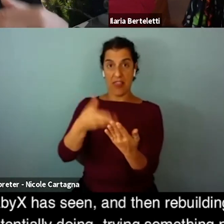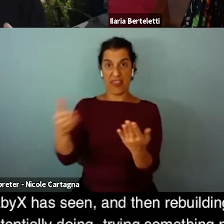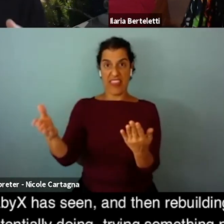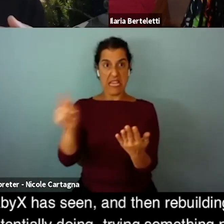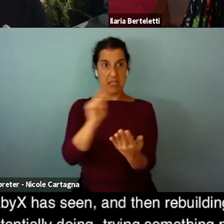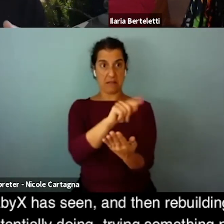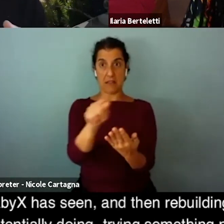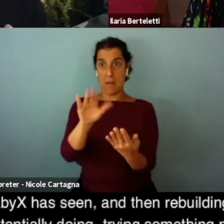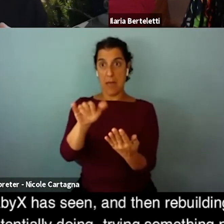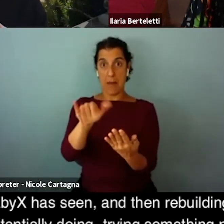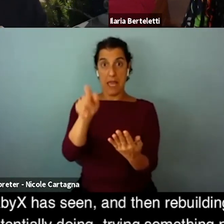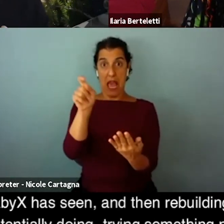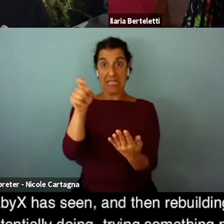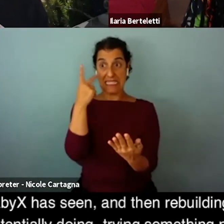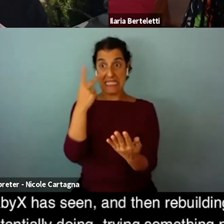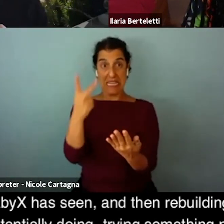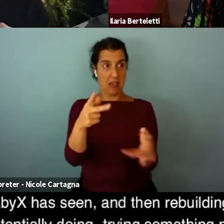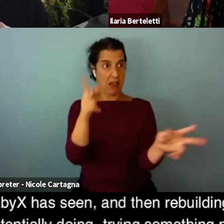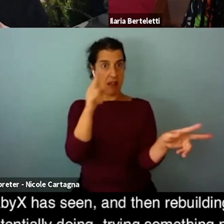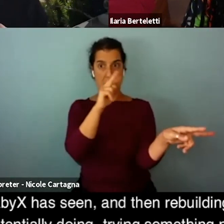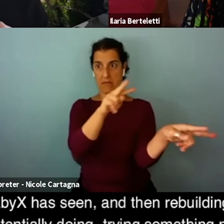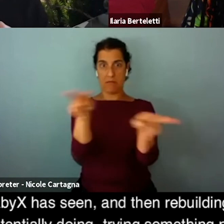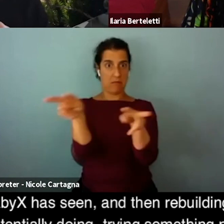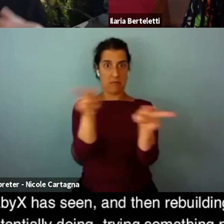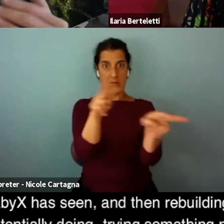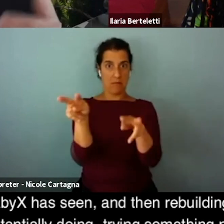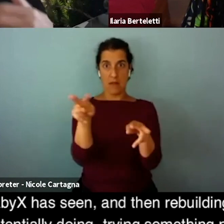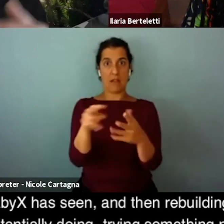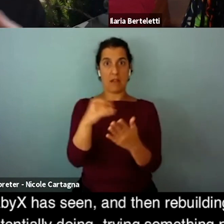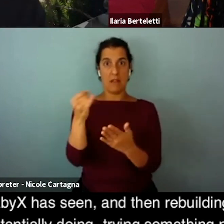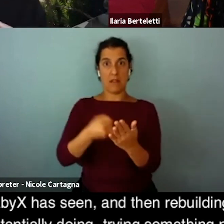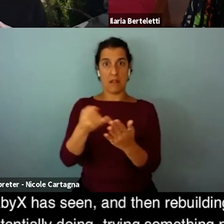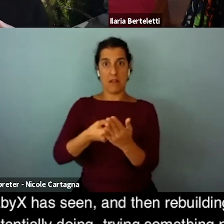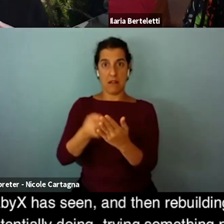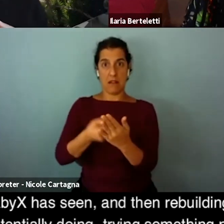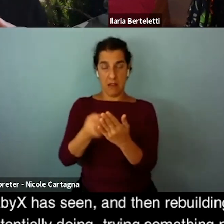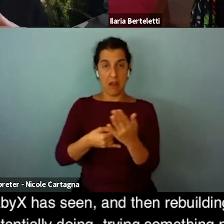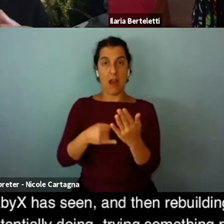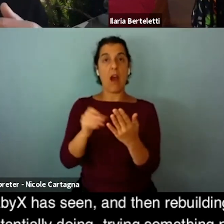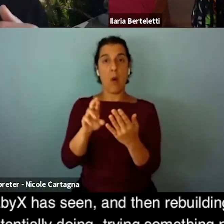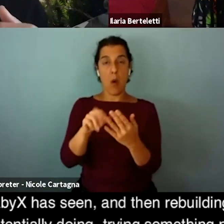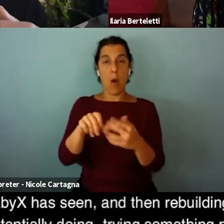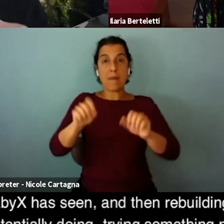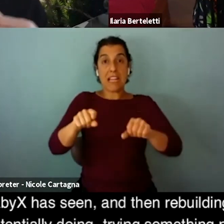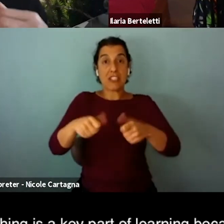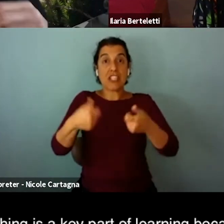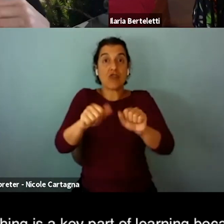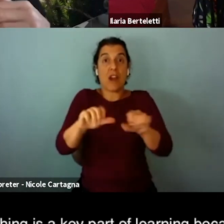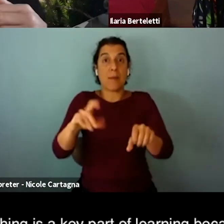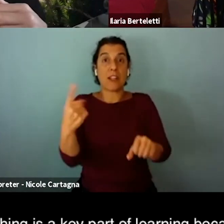have seen and then and then rebuilding them or potentially doing trying something new so so